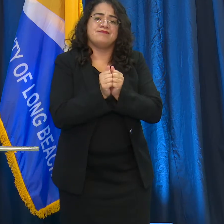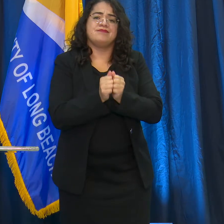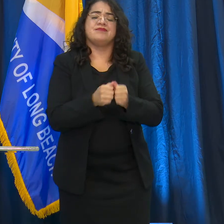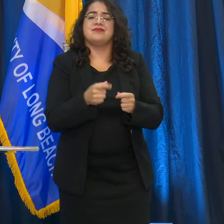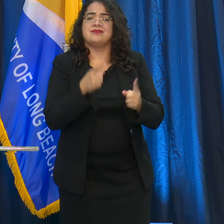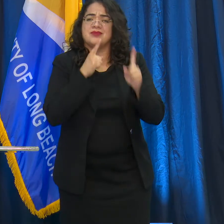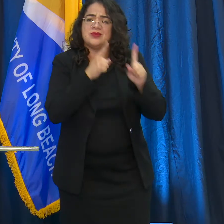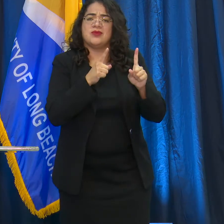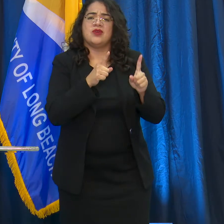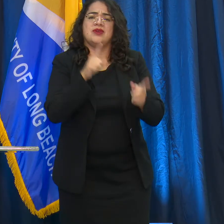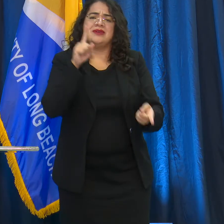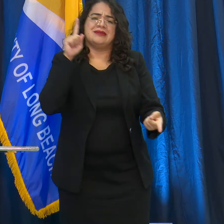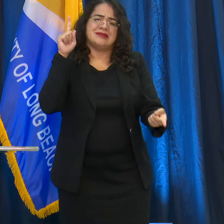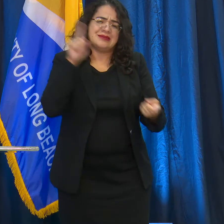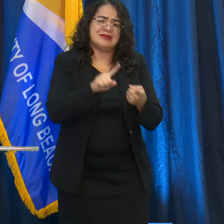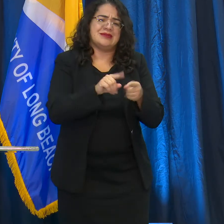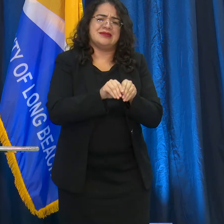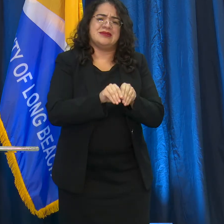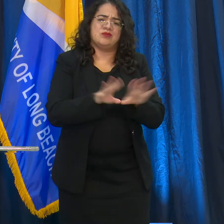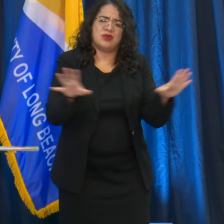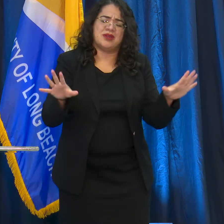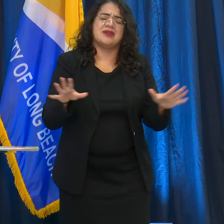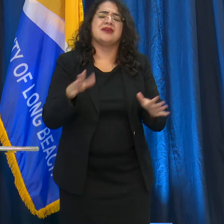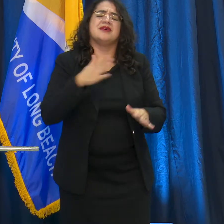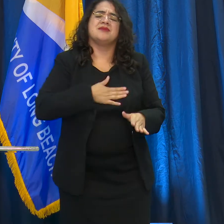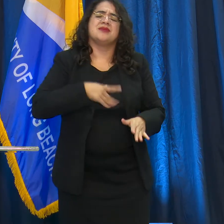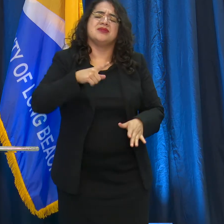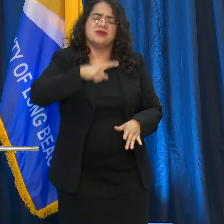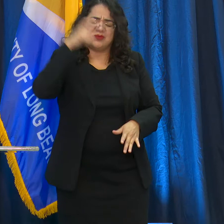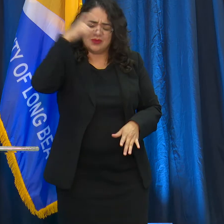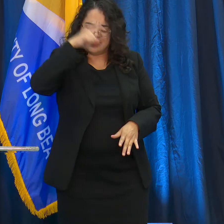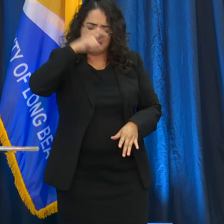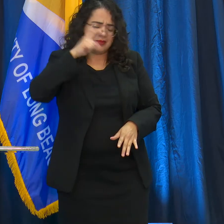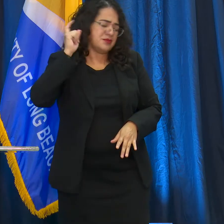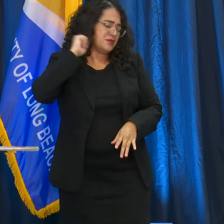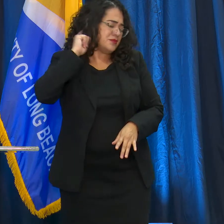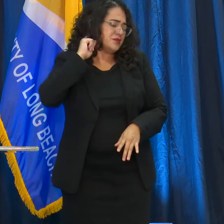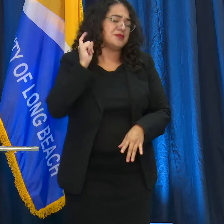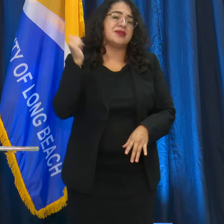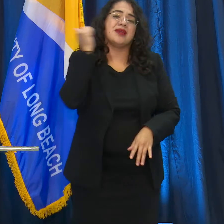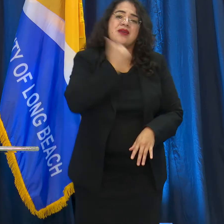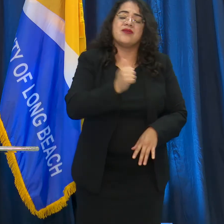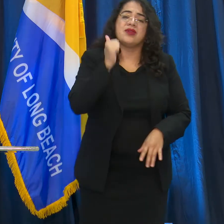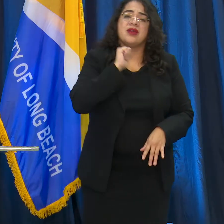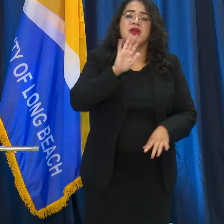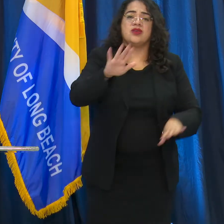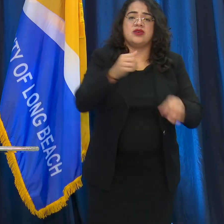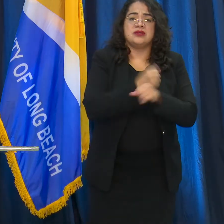to stop the spread. Please frame your choices every day focused on your safety, your family's safety, your friend's